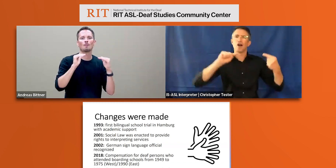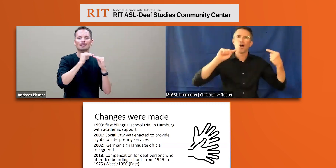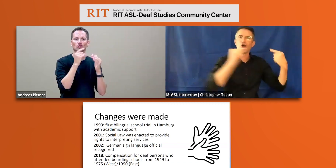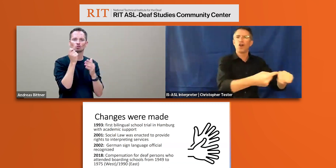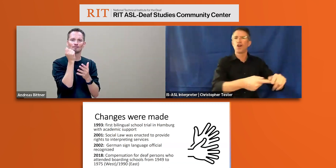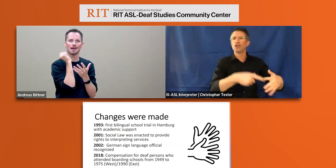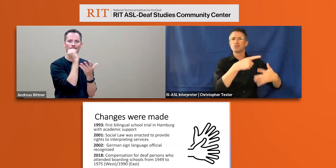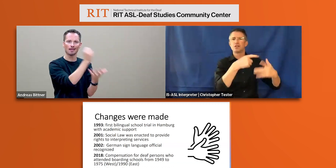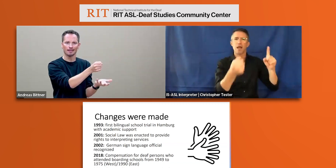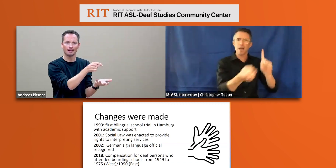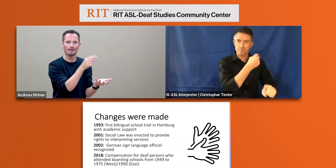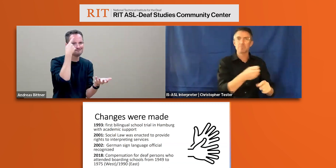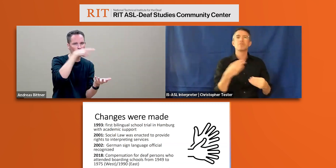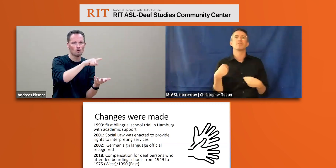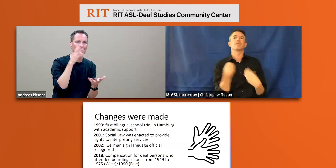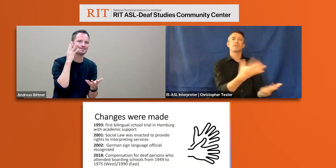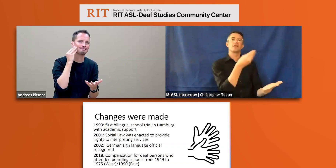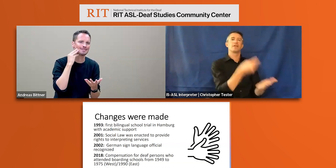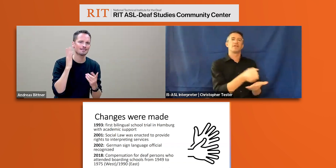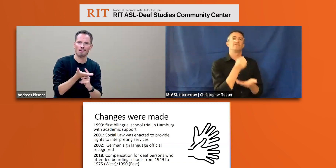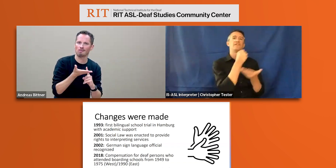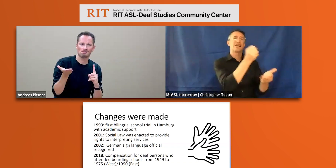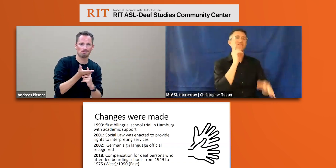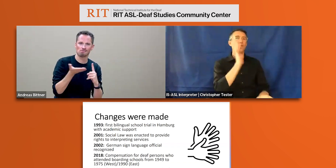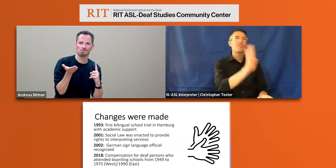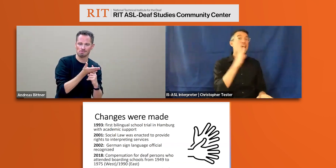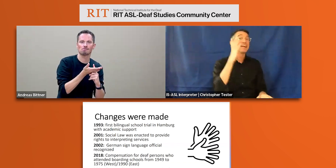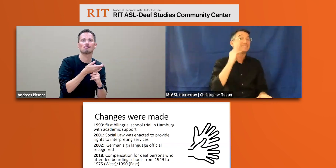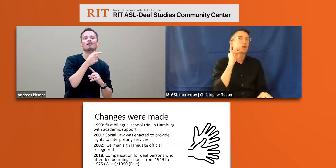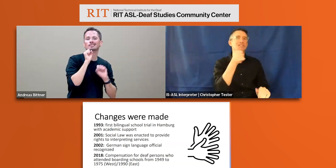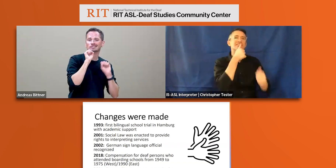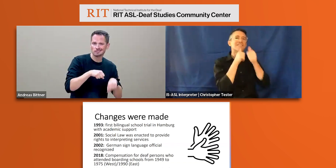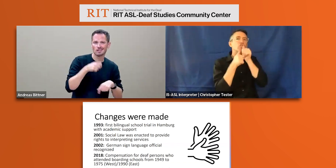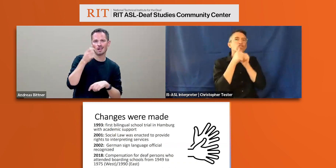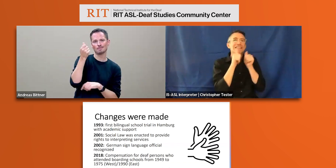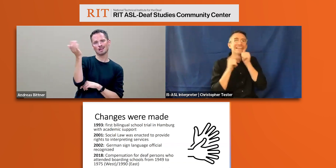who attended boarding school from 1949 to 1975